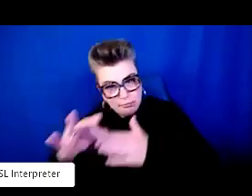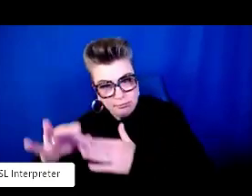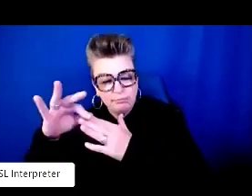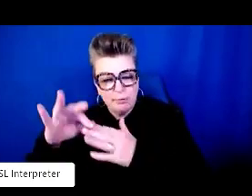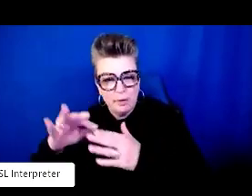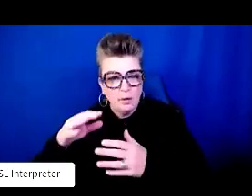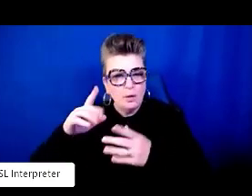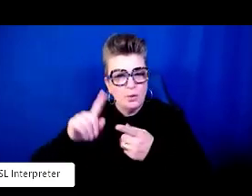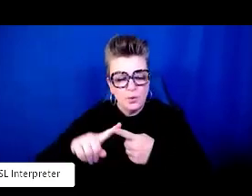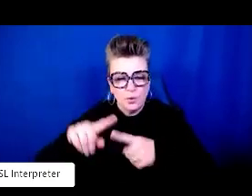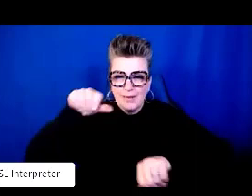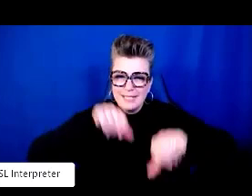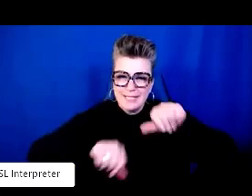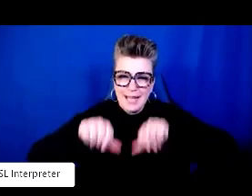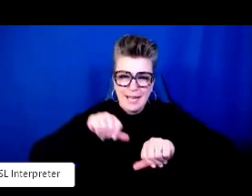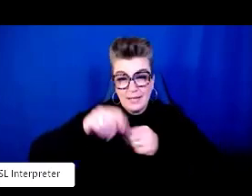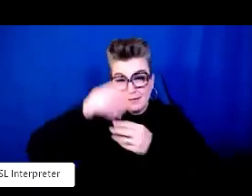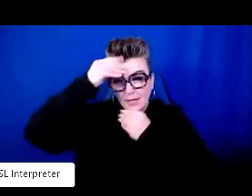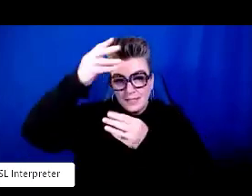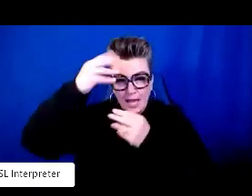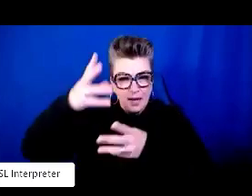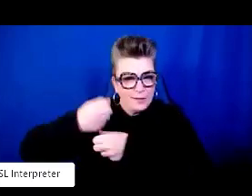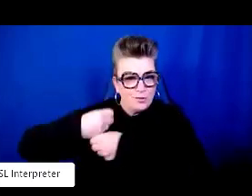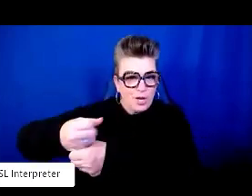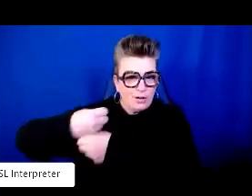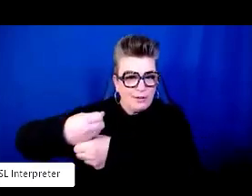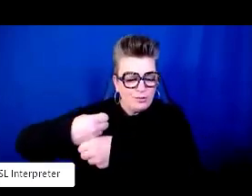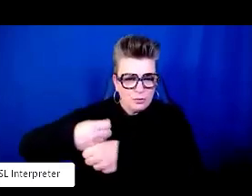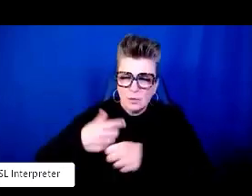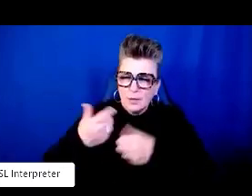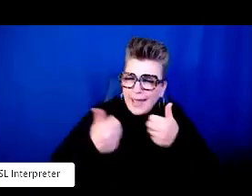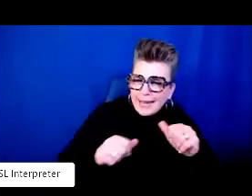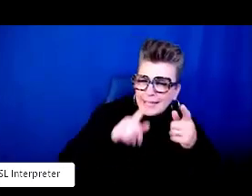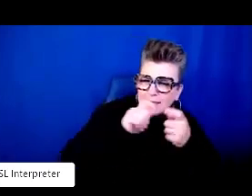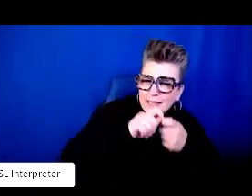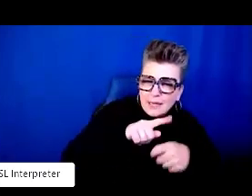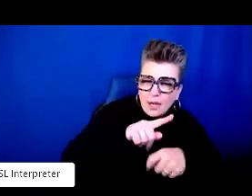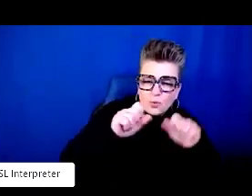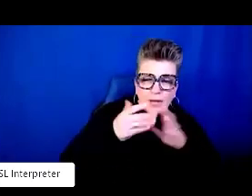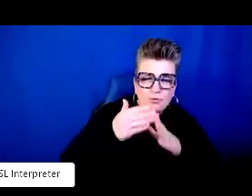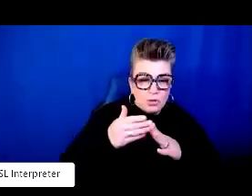Is there any more detail that we can share to help folks determine if the DMS policy applies to them?